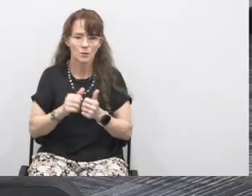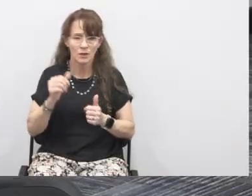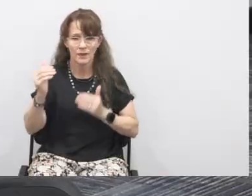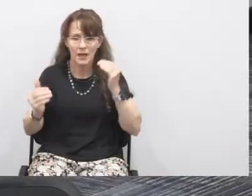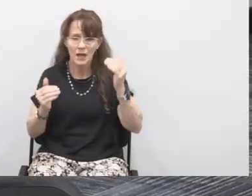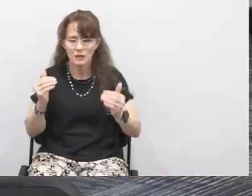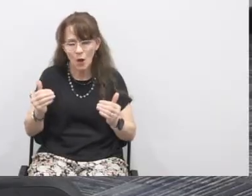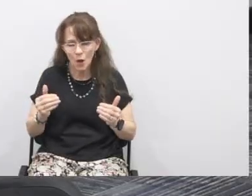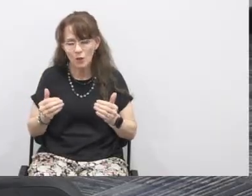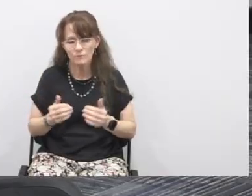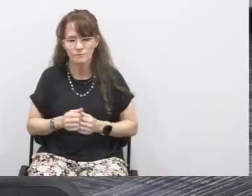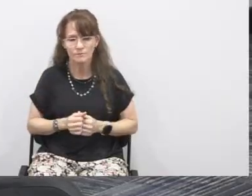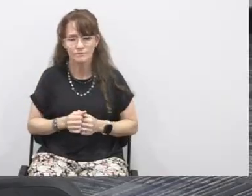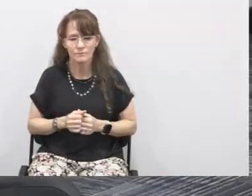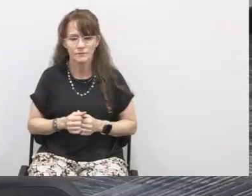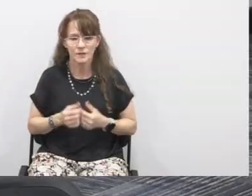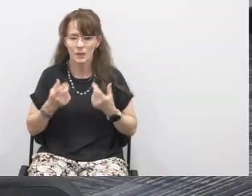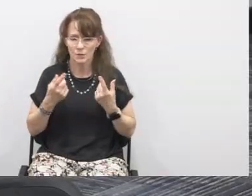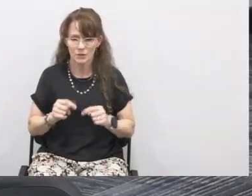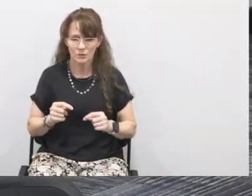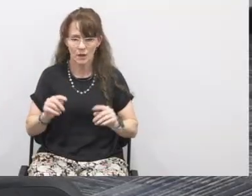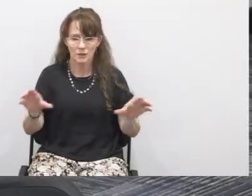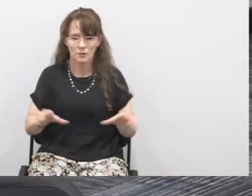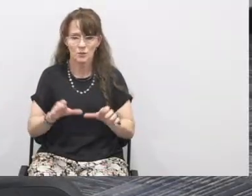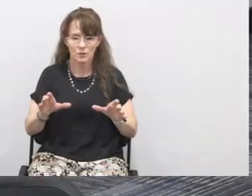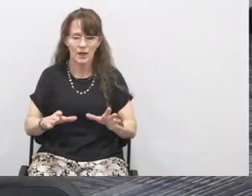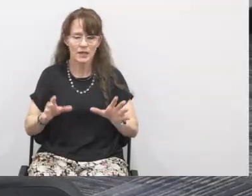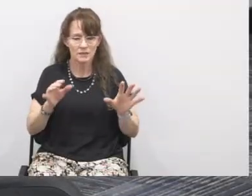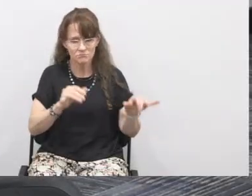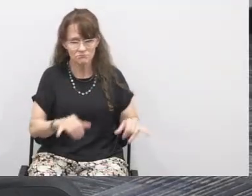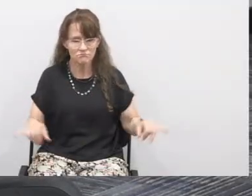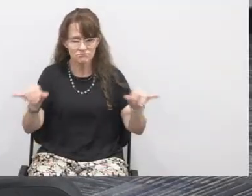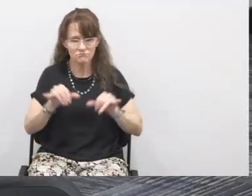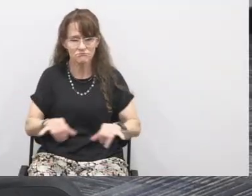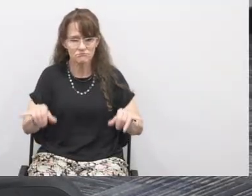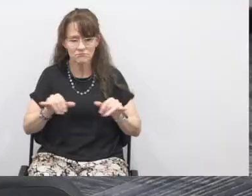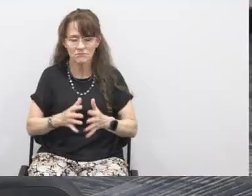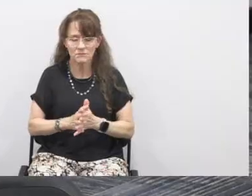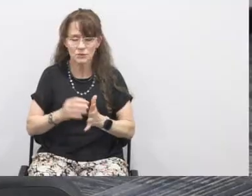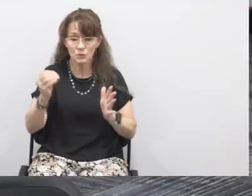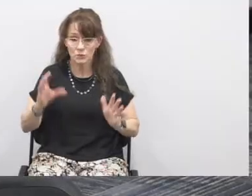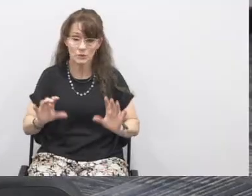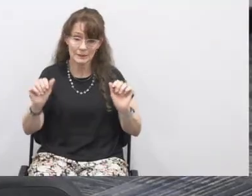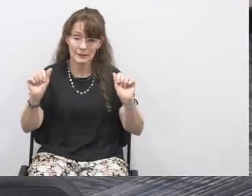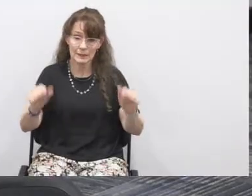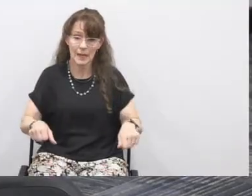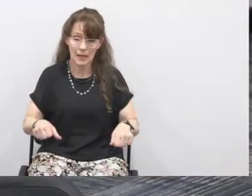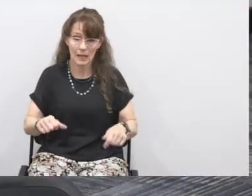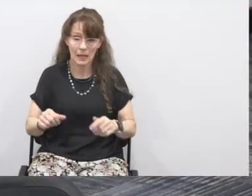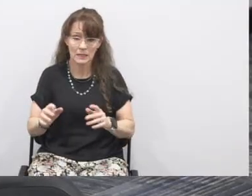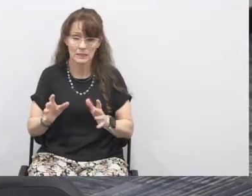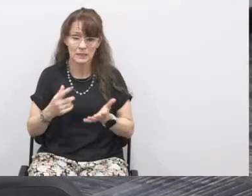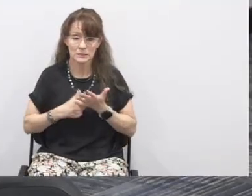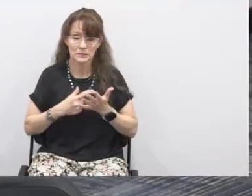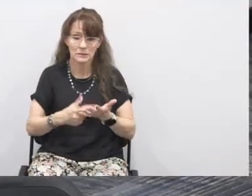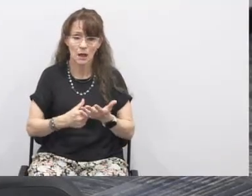So that is, we try to do that in a timely manner to make sure that students can speak to who they want to speak to. Sometimes, again,